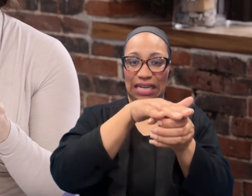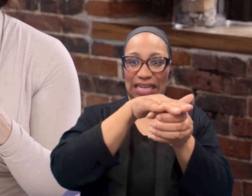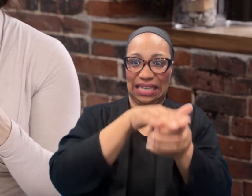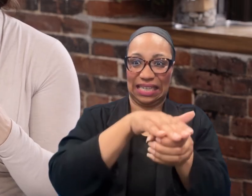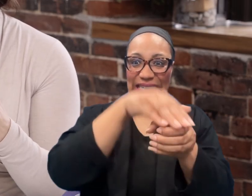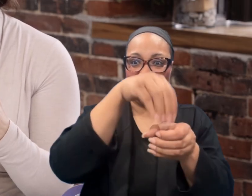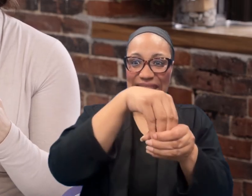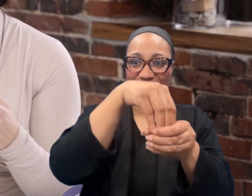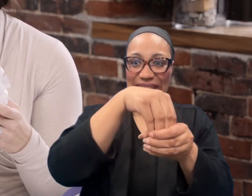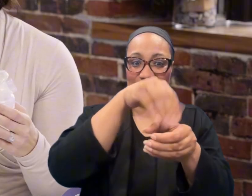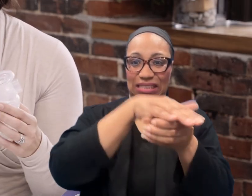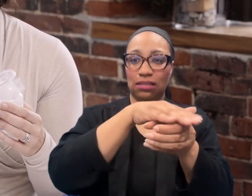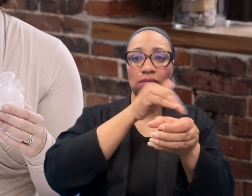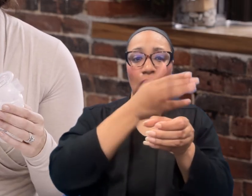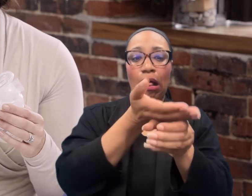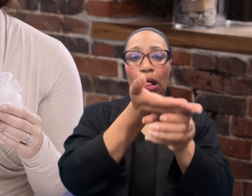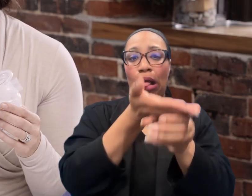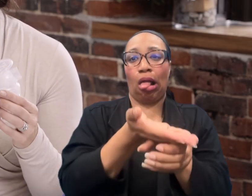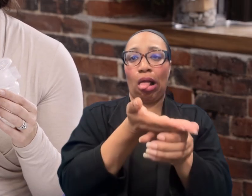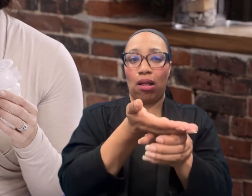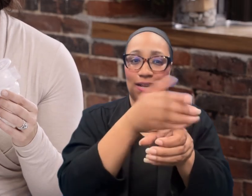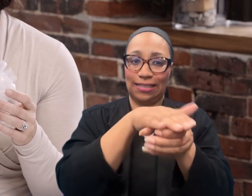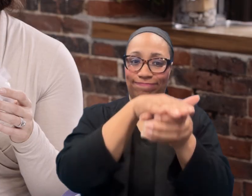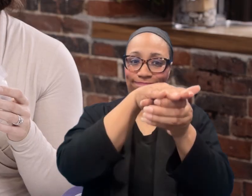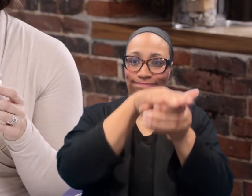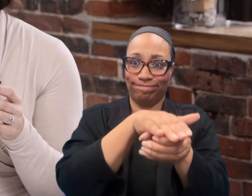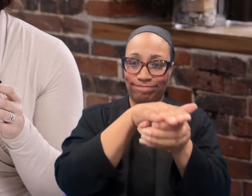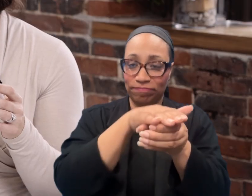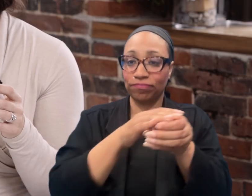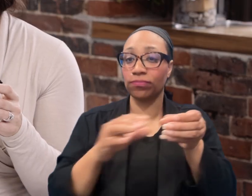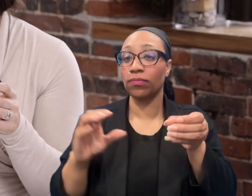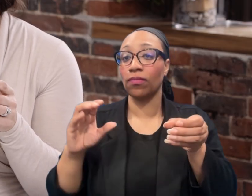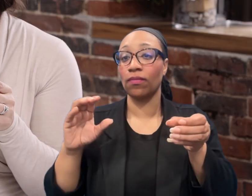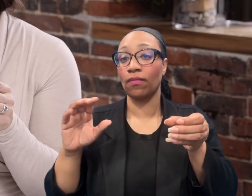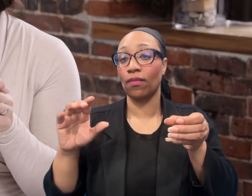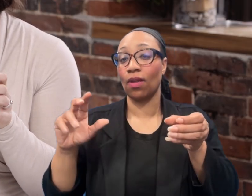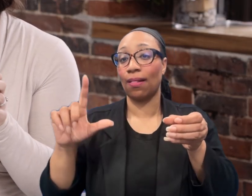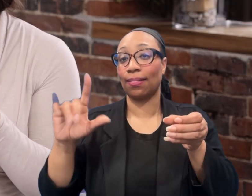All that lip is over. And then you have a simple cap. So, it doesn't need to twist on in any way,